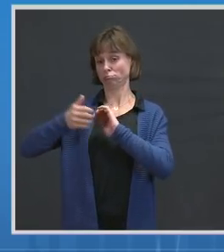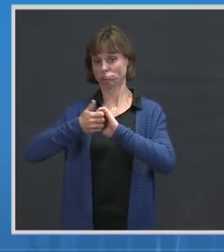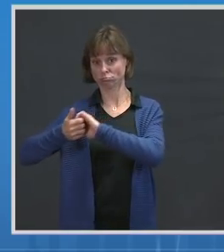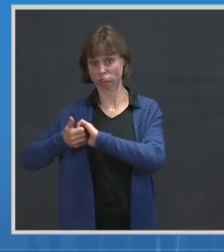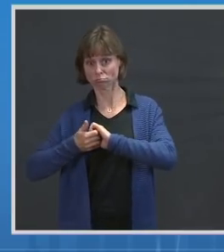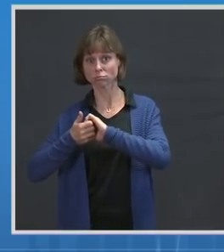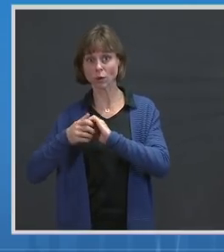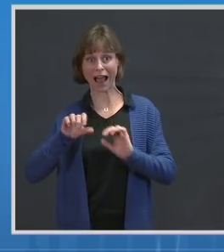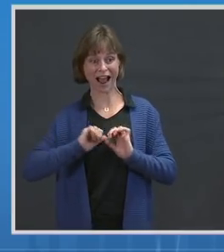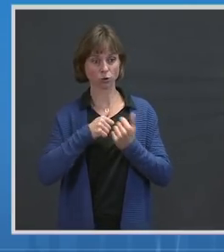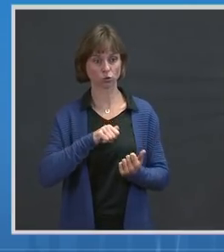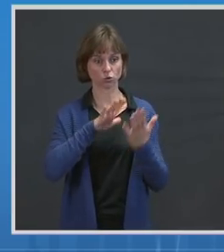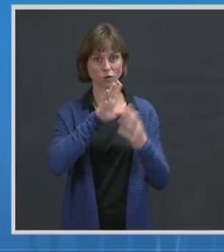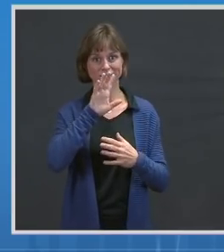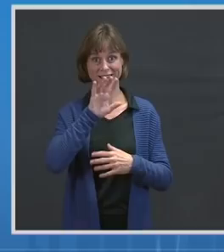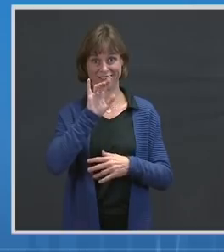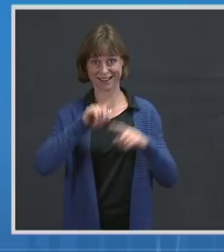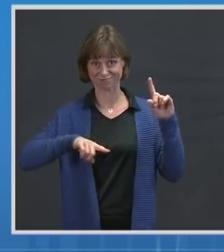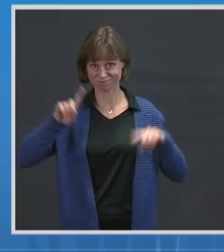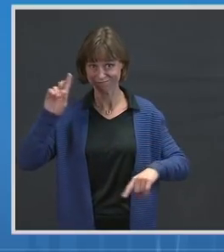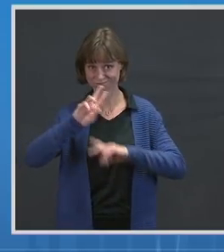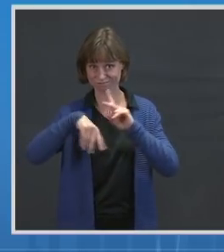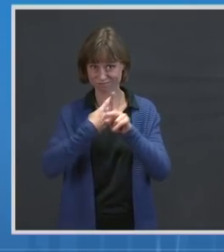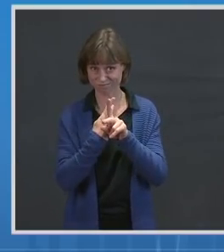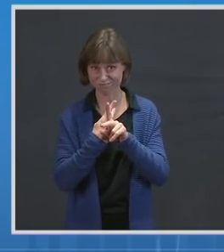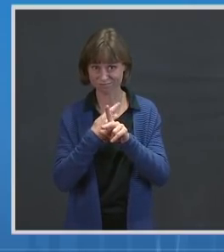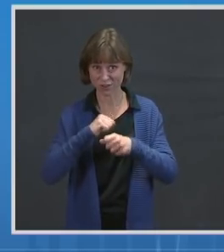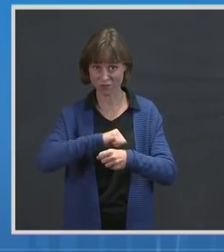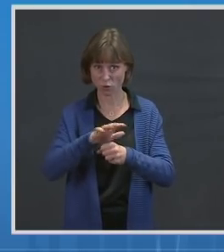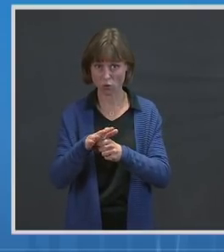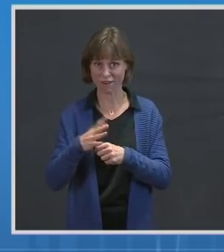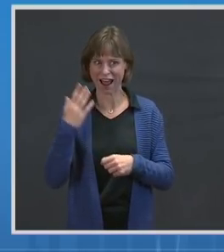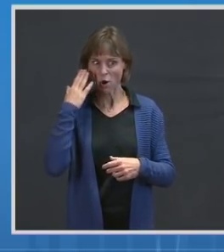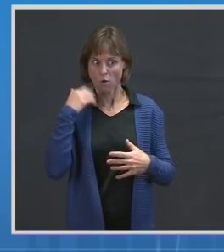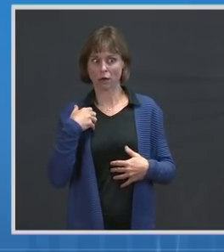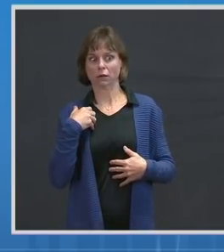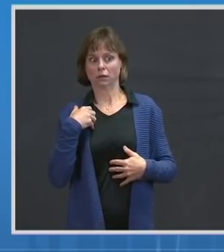I know these variants are concerning, especially as we're seeing signs of progress.